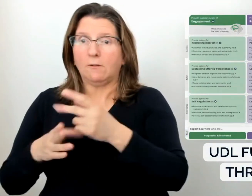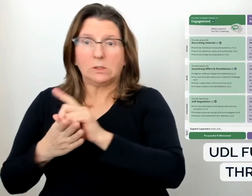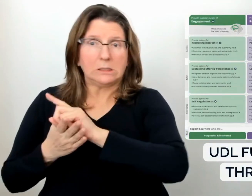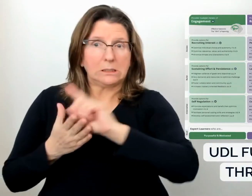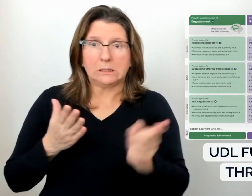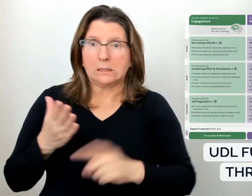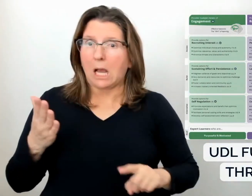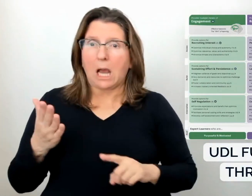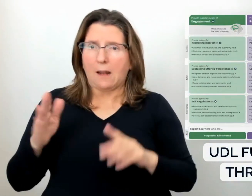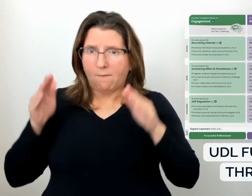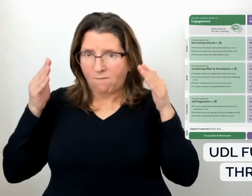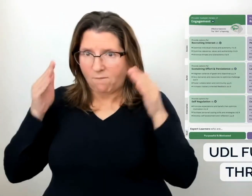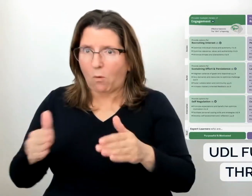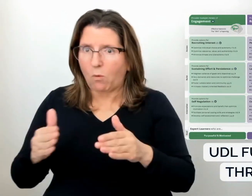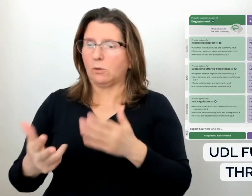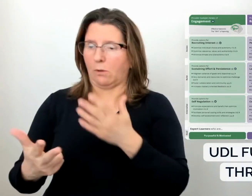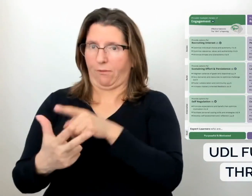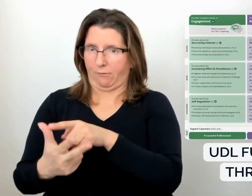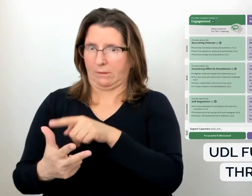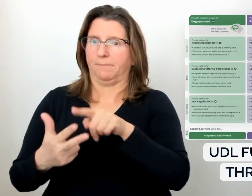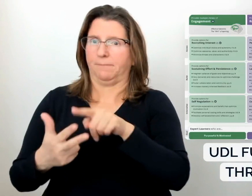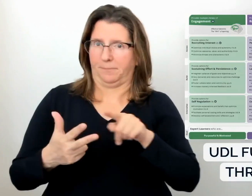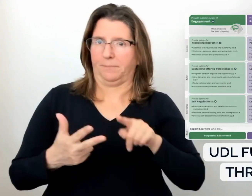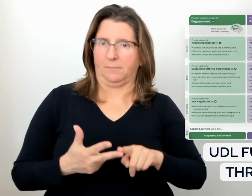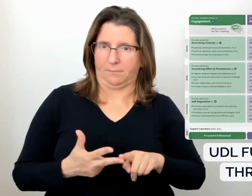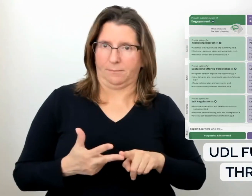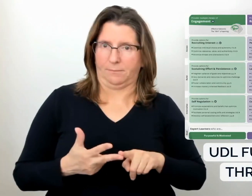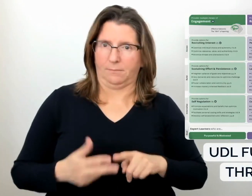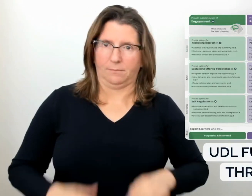Those three principles are the bedrock of UDL.